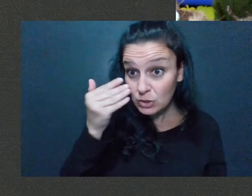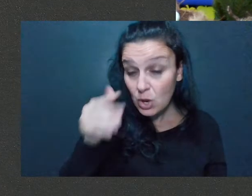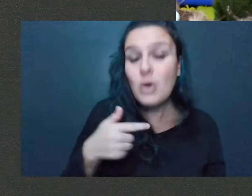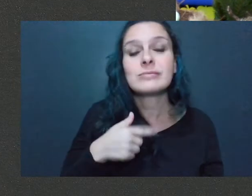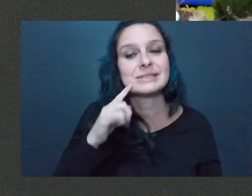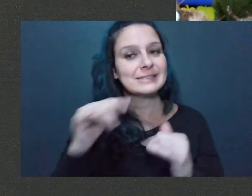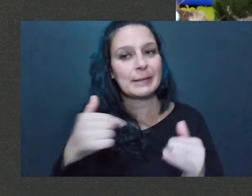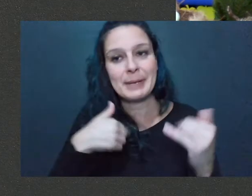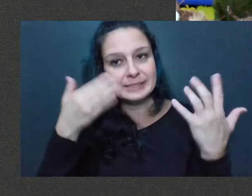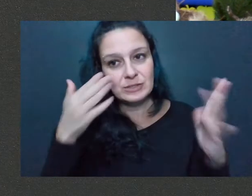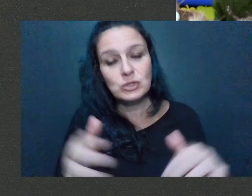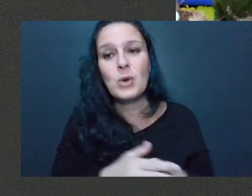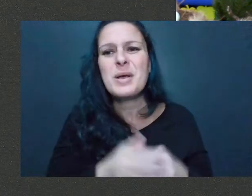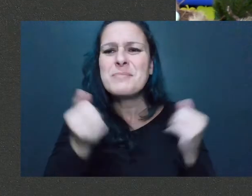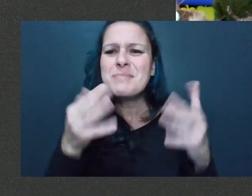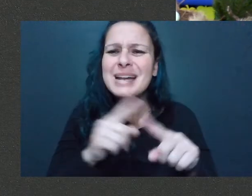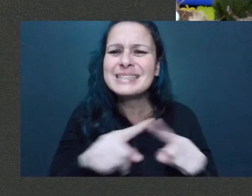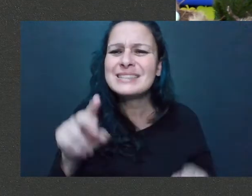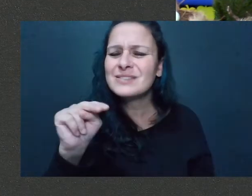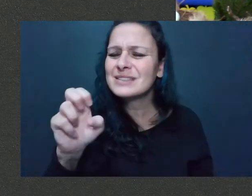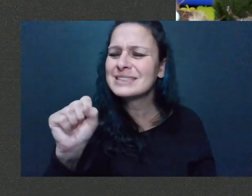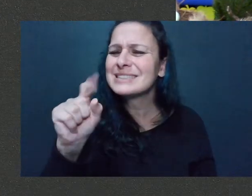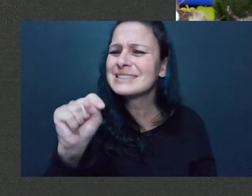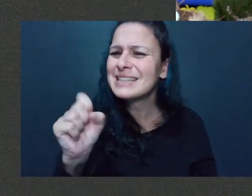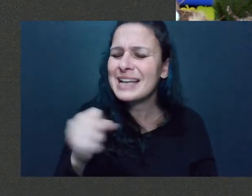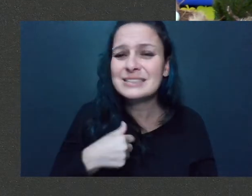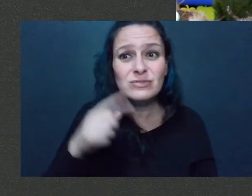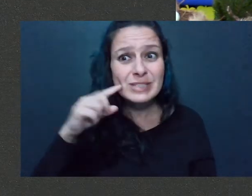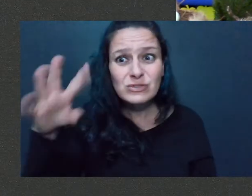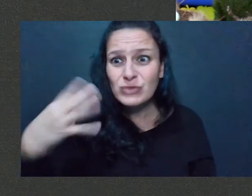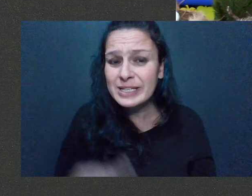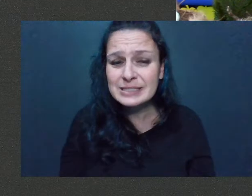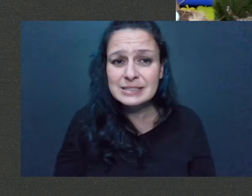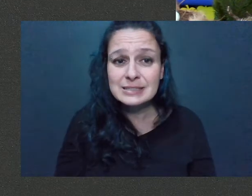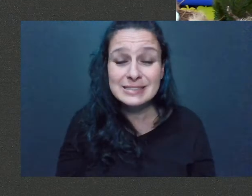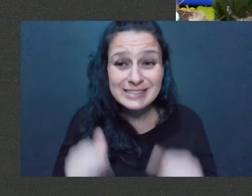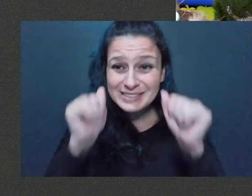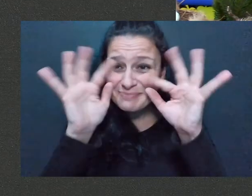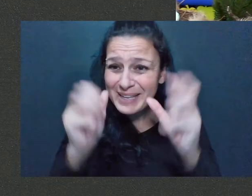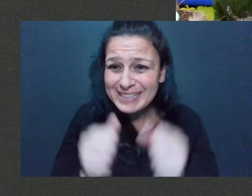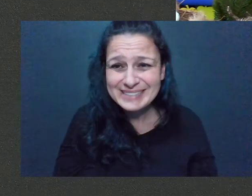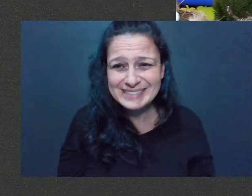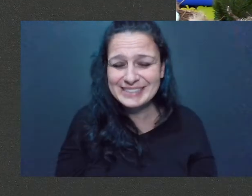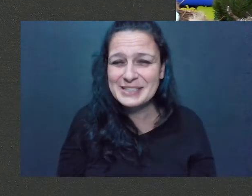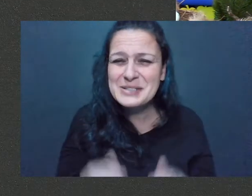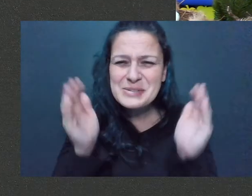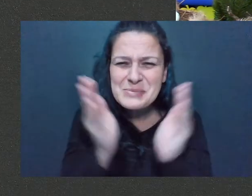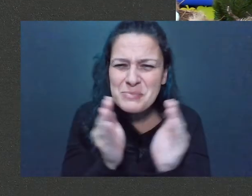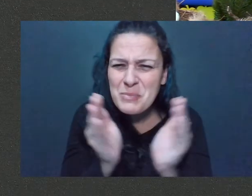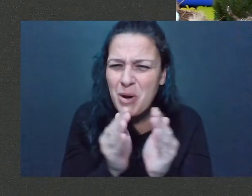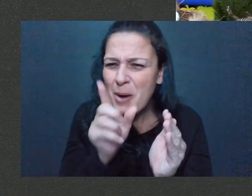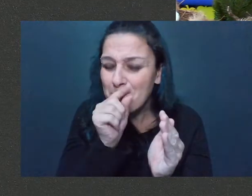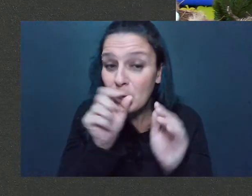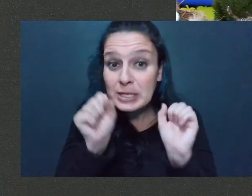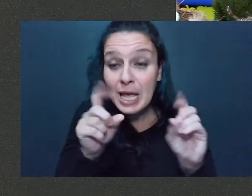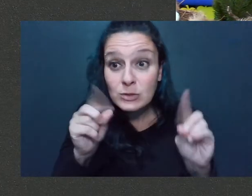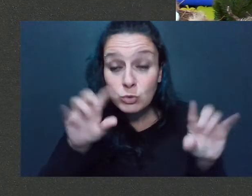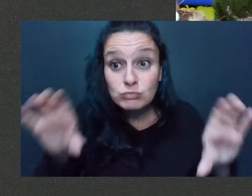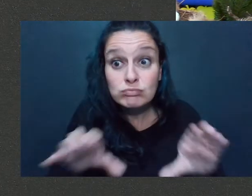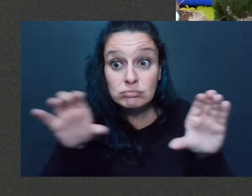So many nests that birds make. I think that's so crazy. It's amazing. They're so little and they can do so much, can't they?